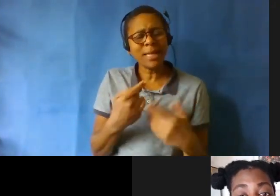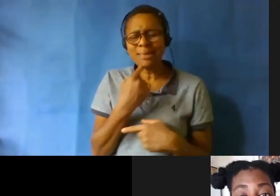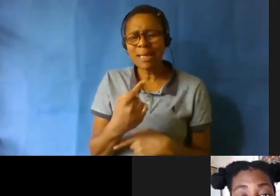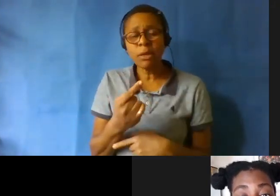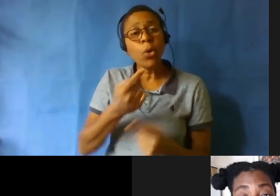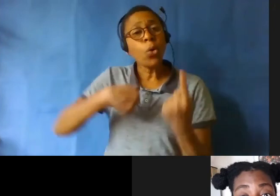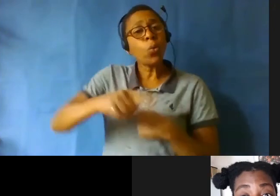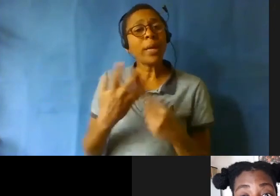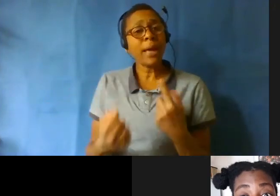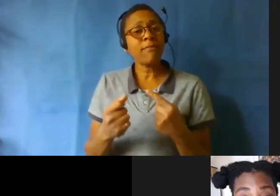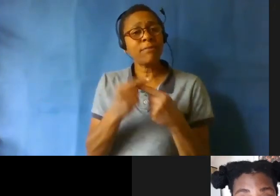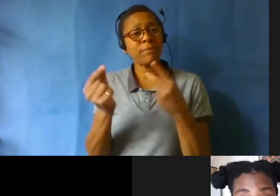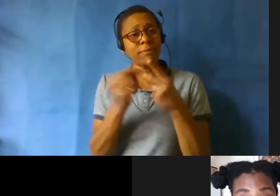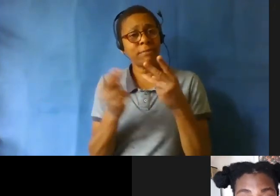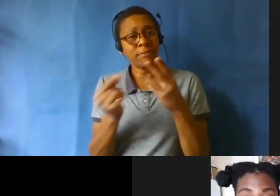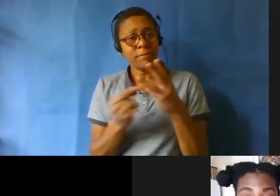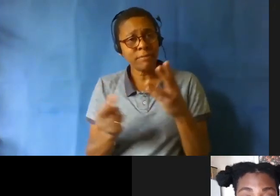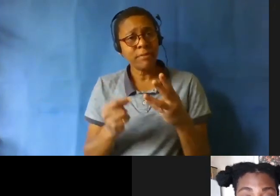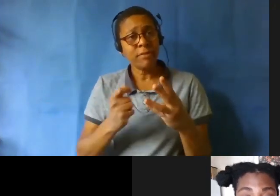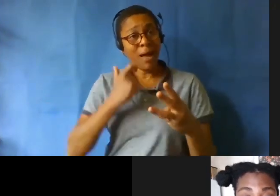separate from one another because they are in